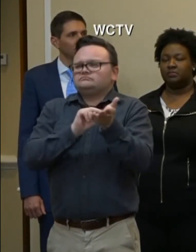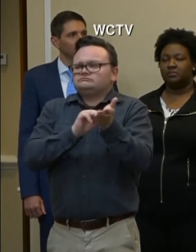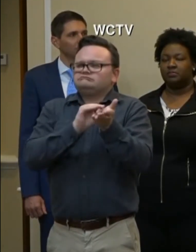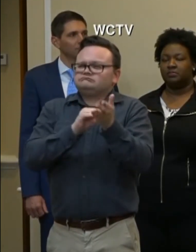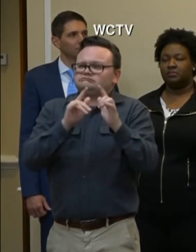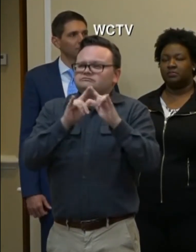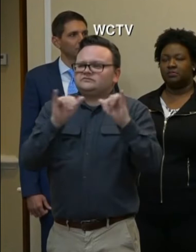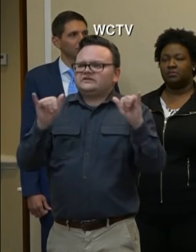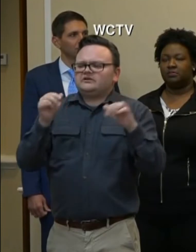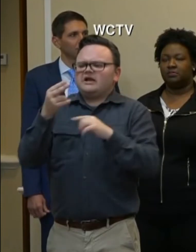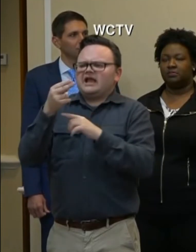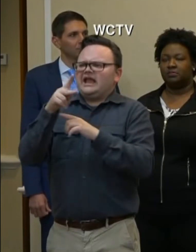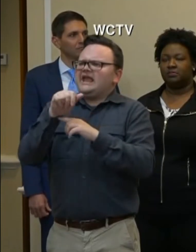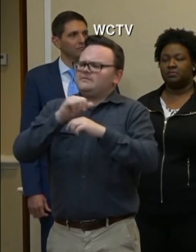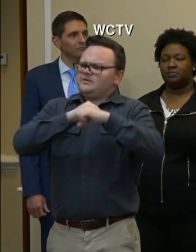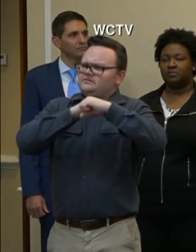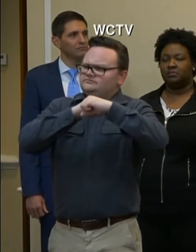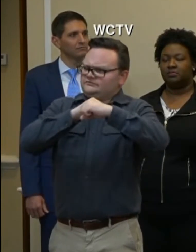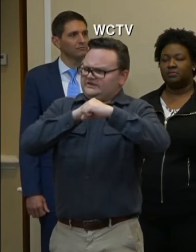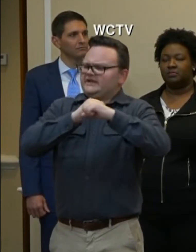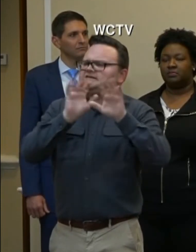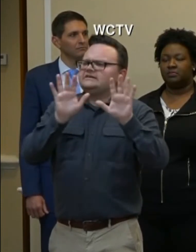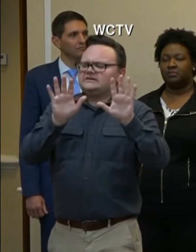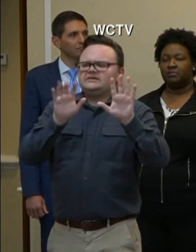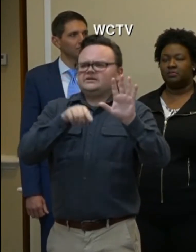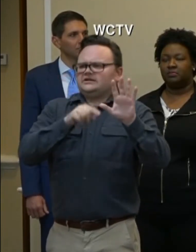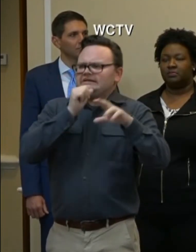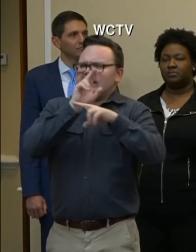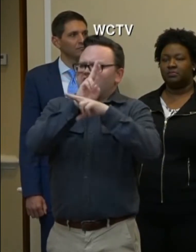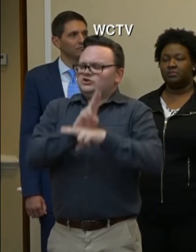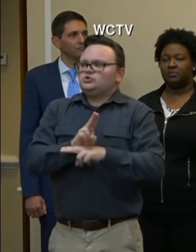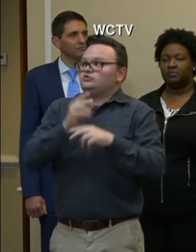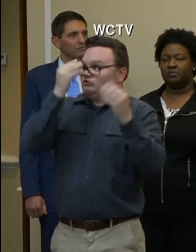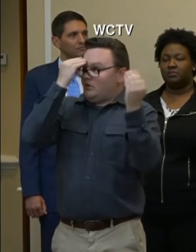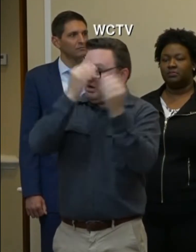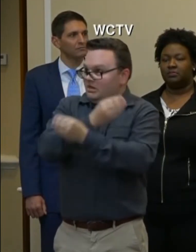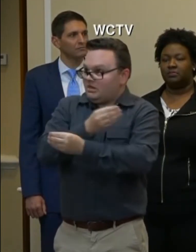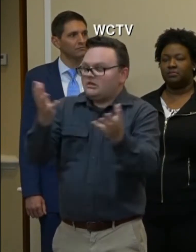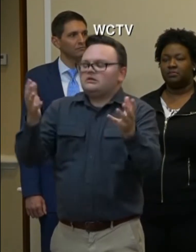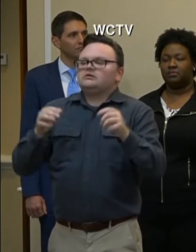but once the public health emergency was declared I know the Surgeon General and